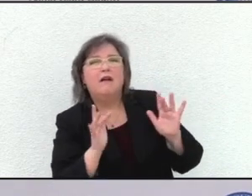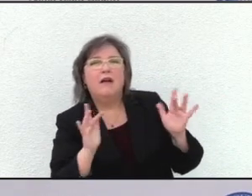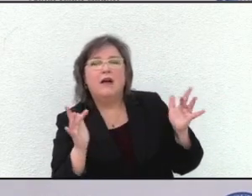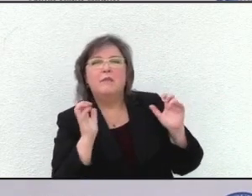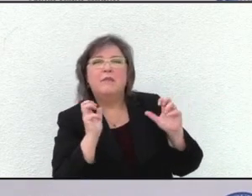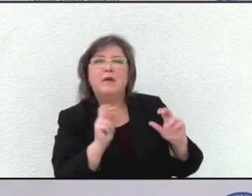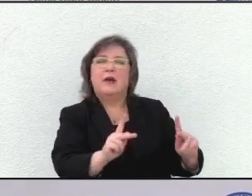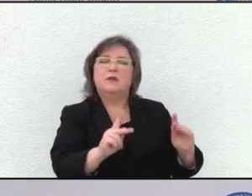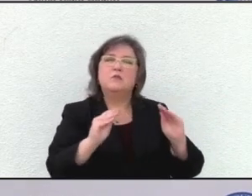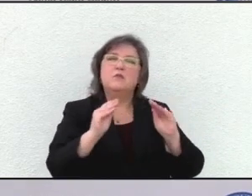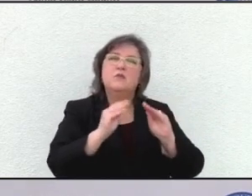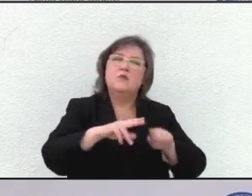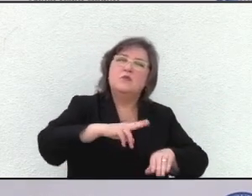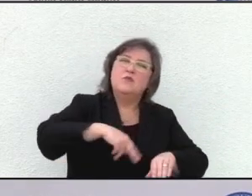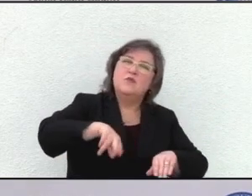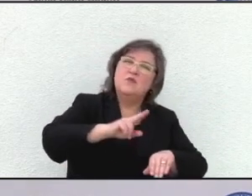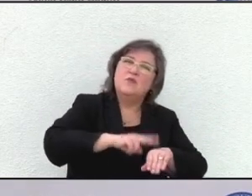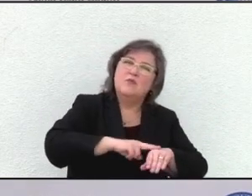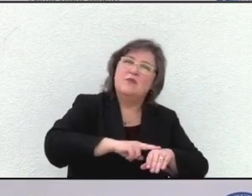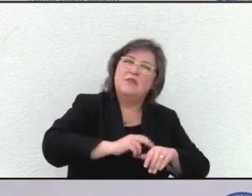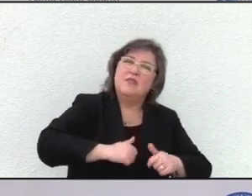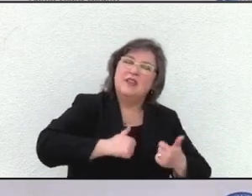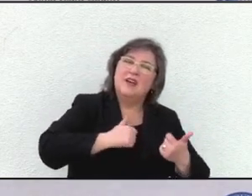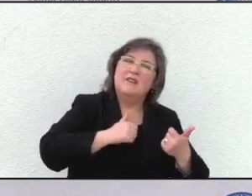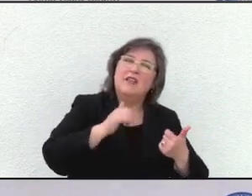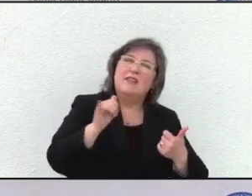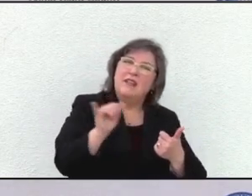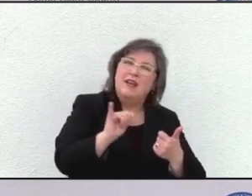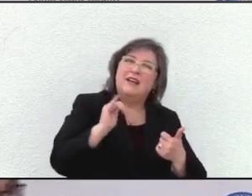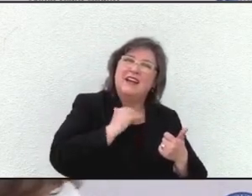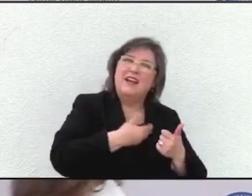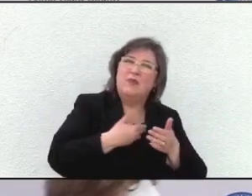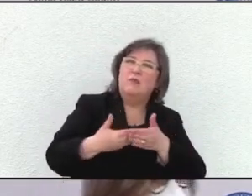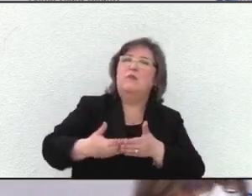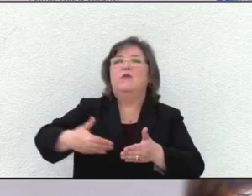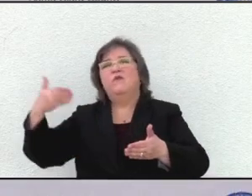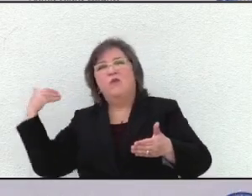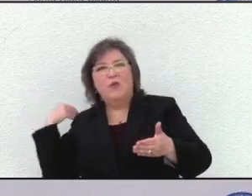of our former lives.